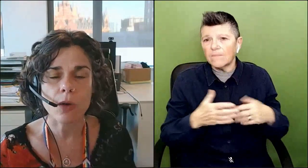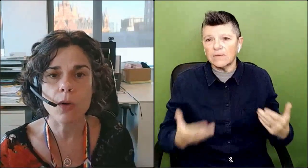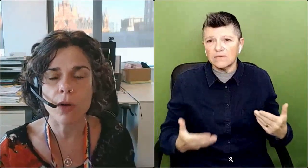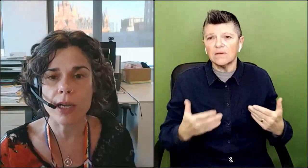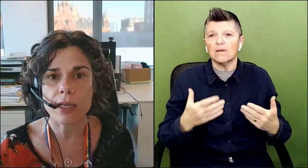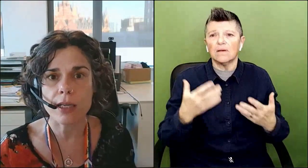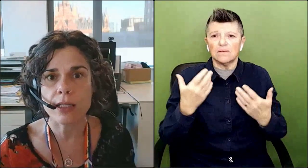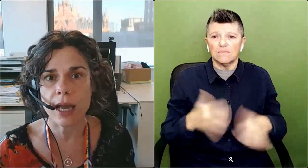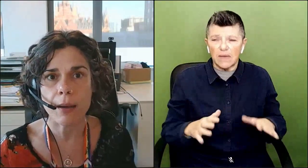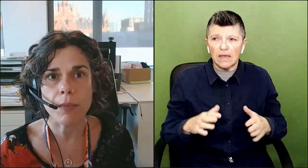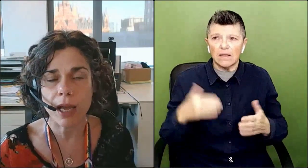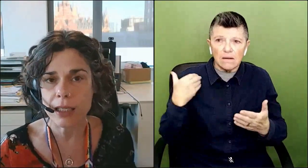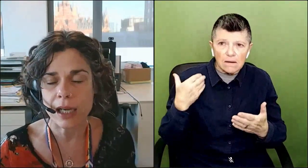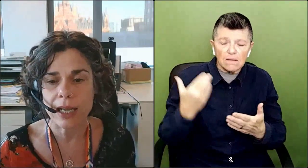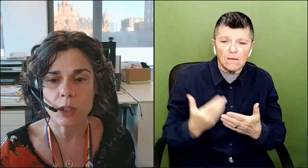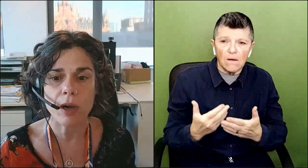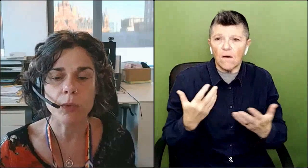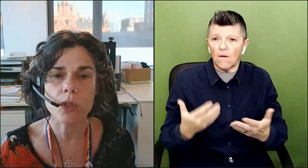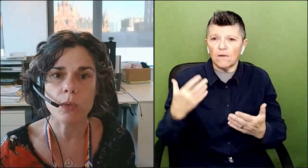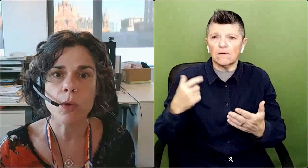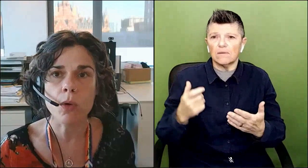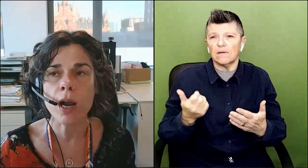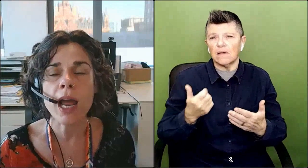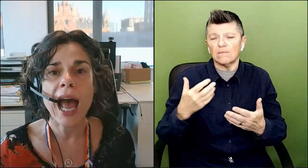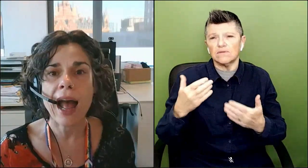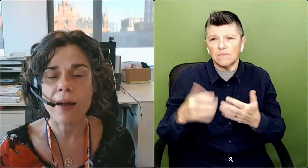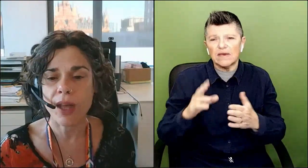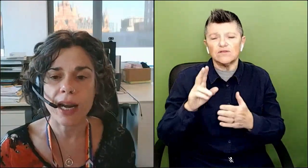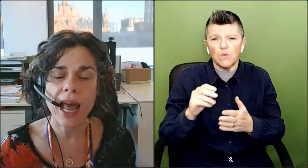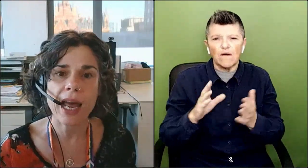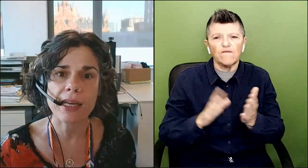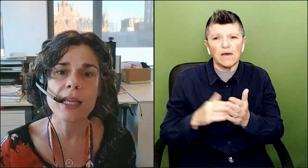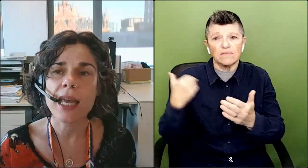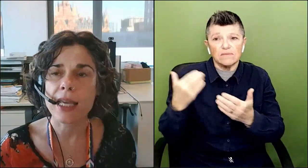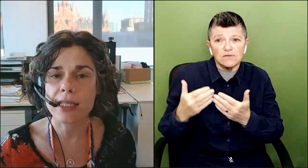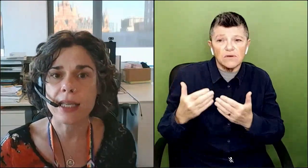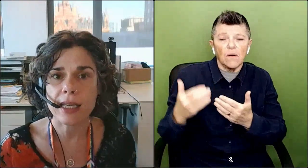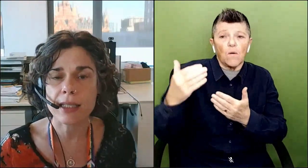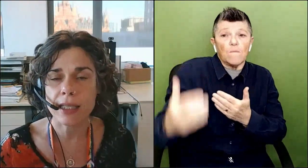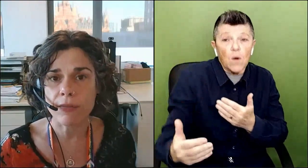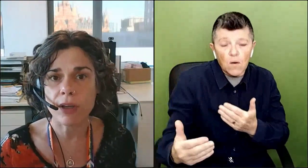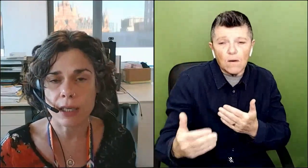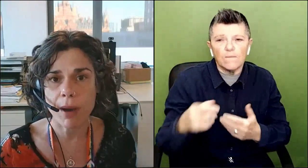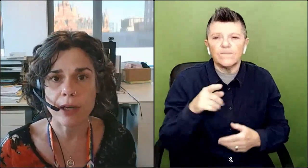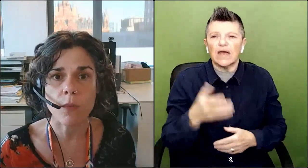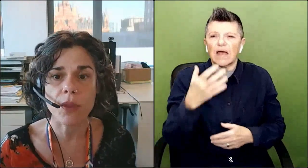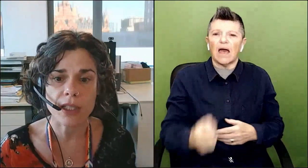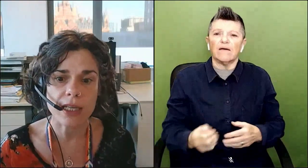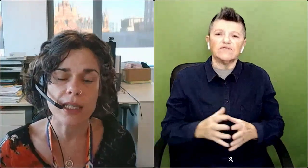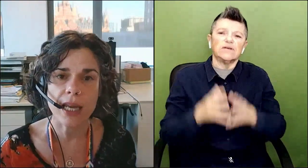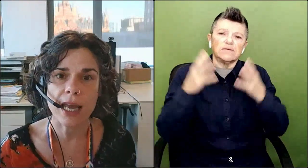or is likely to last 12 months or more, and that has significant impact on their day-to-day